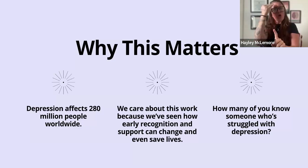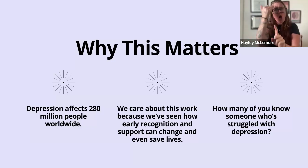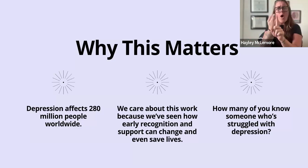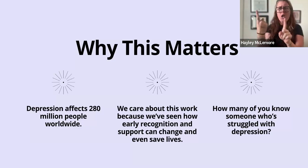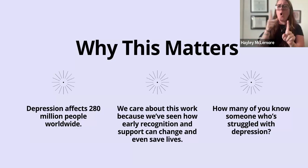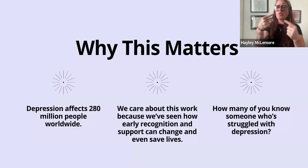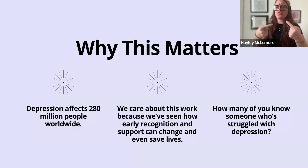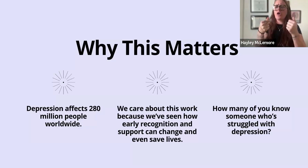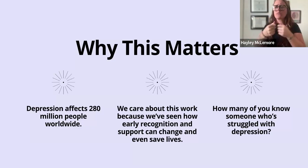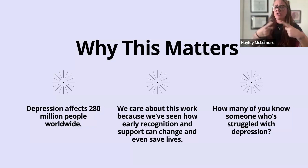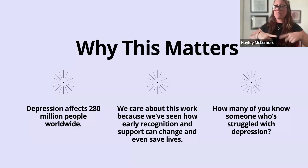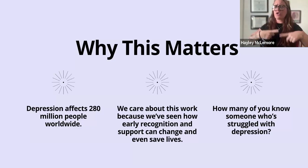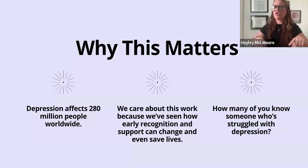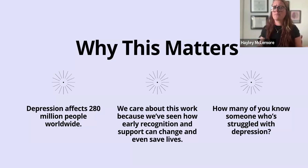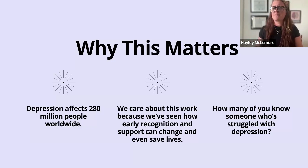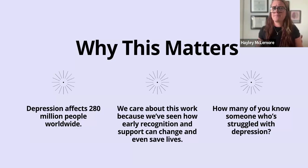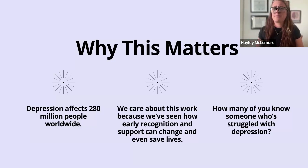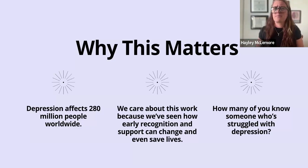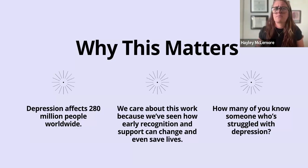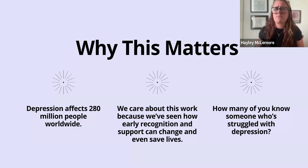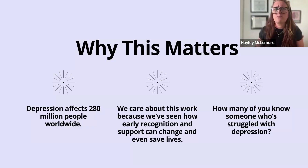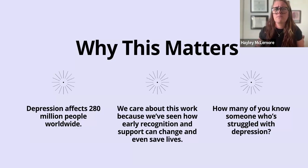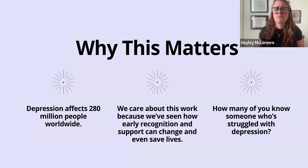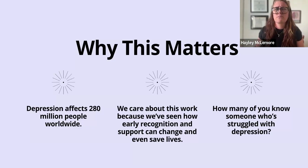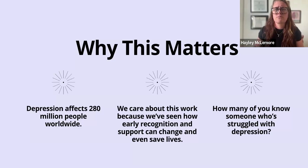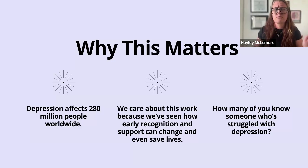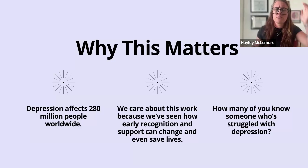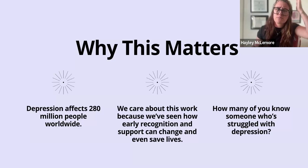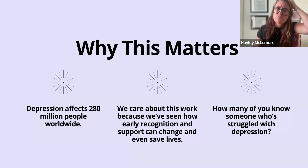yourself, who personally have depression or you know somebody who struggles with depression?